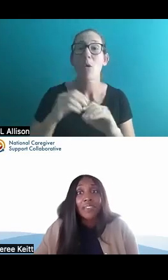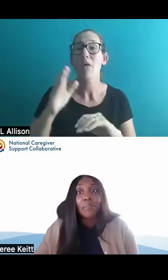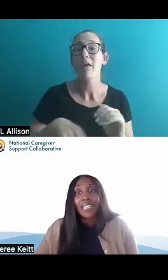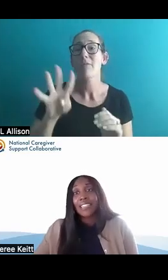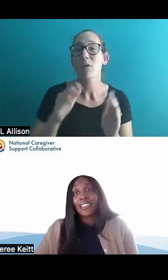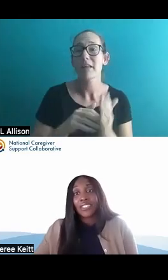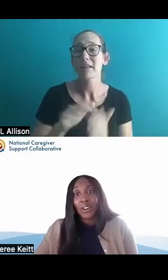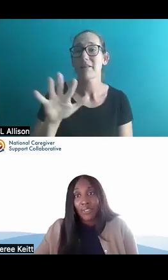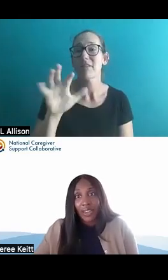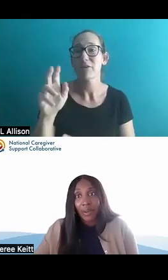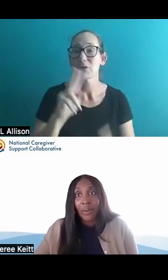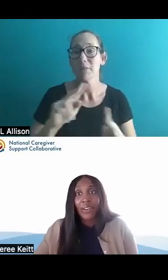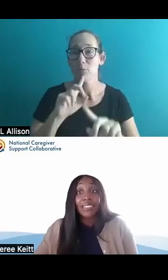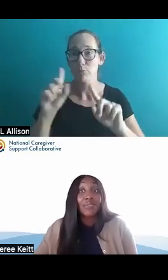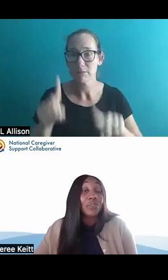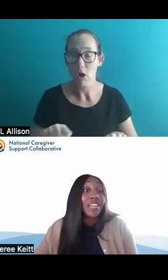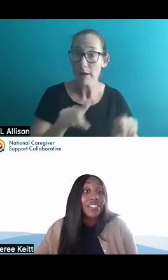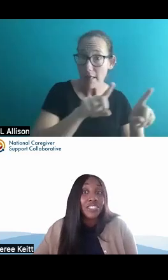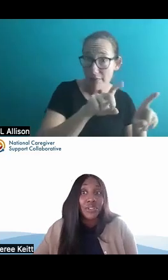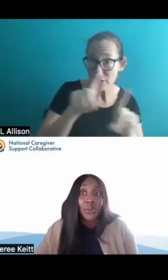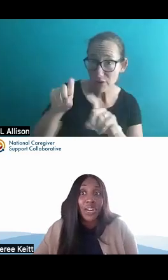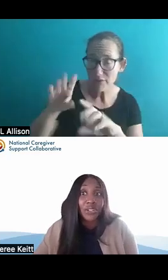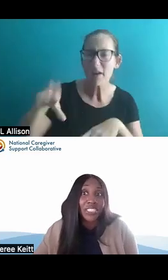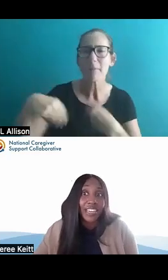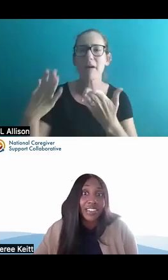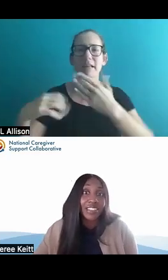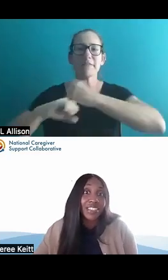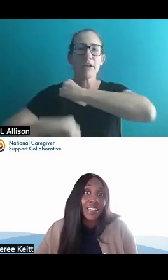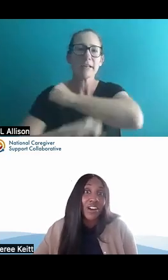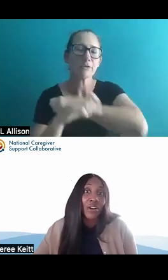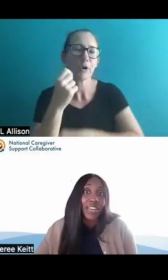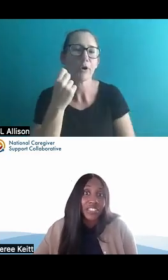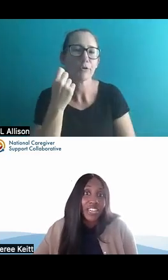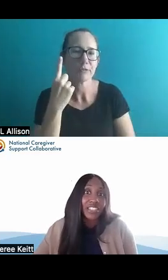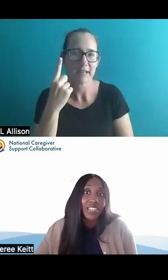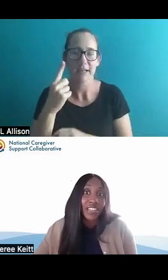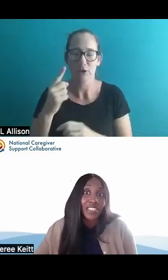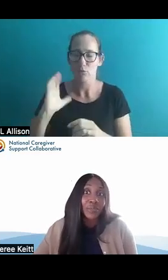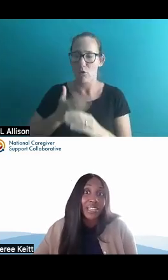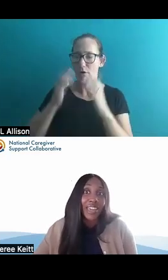The baseline survey provides a foundational understanding to tailor our education, engagement,